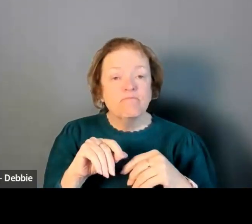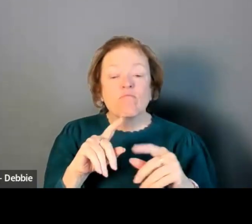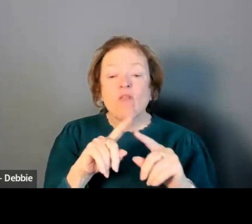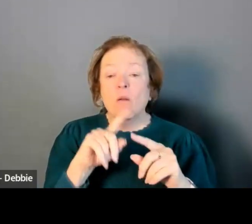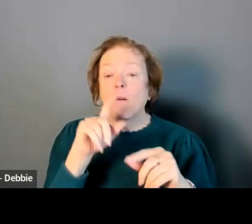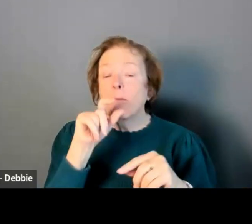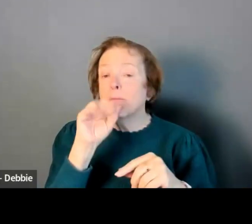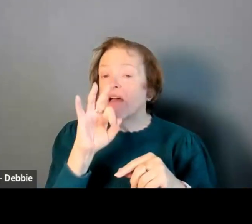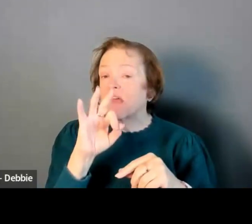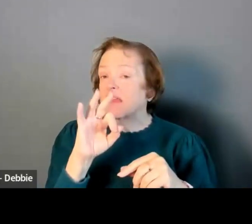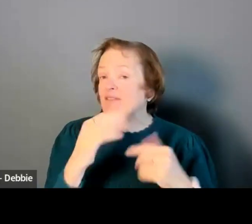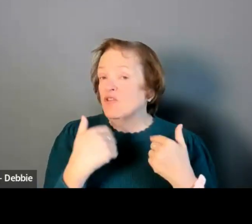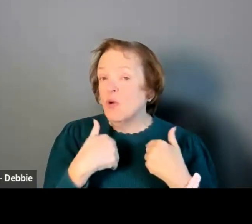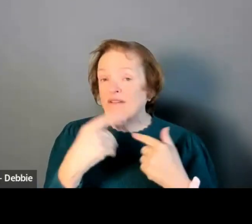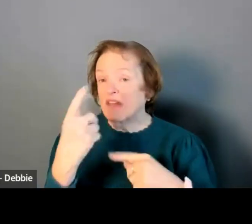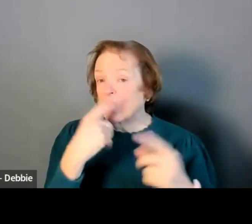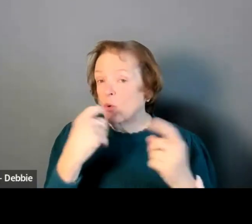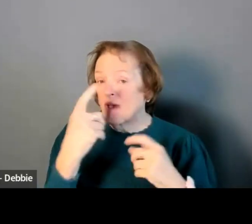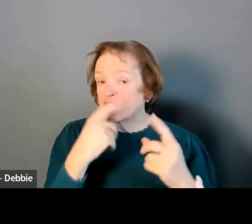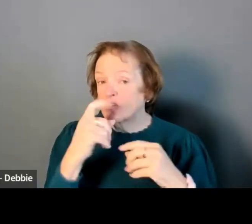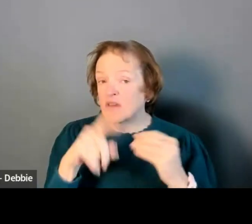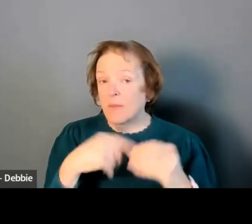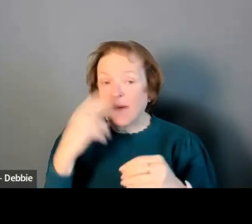I can walk you through those or give you some information.